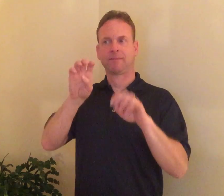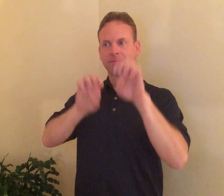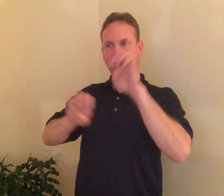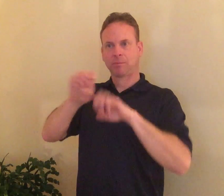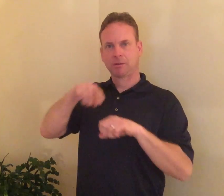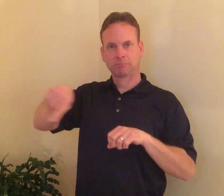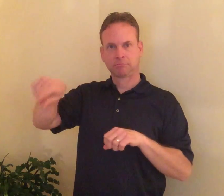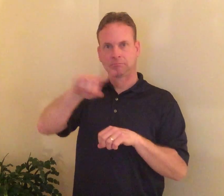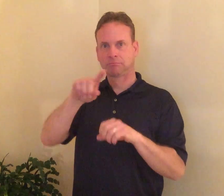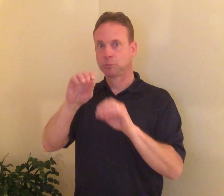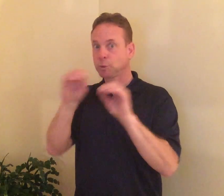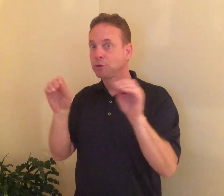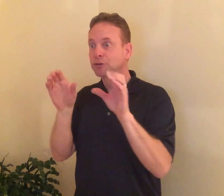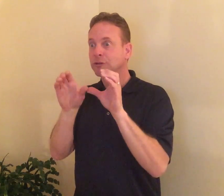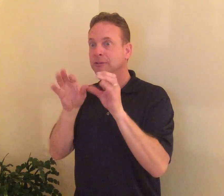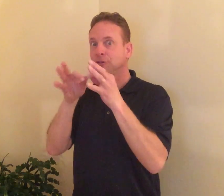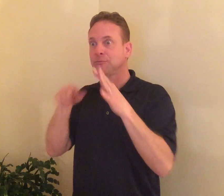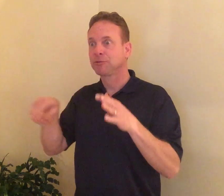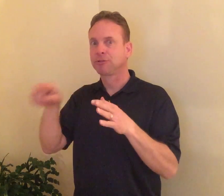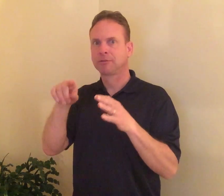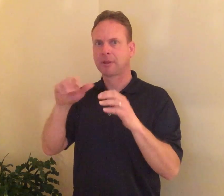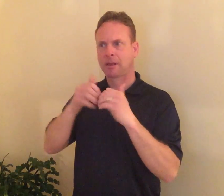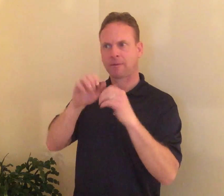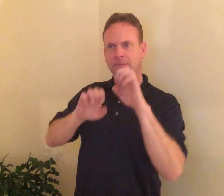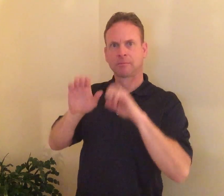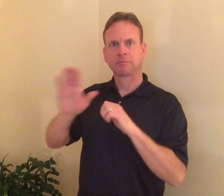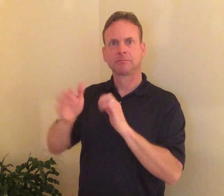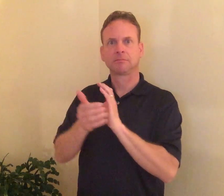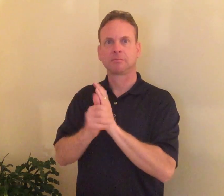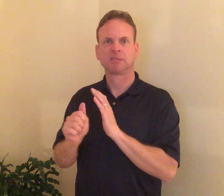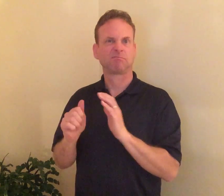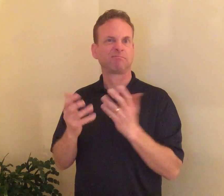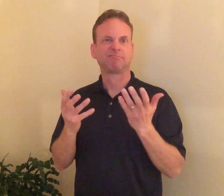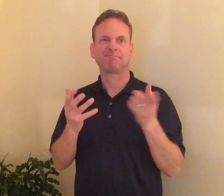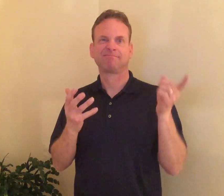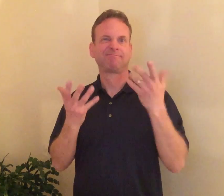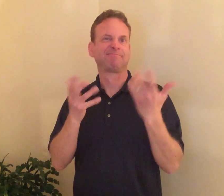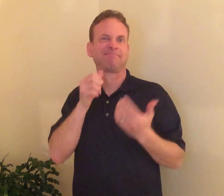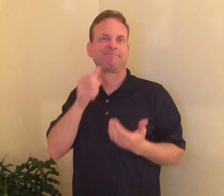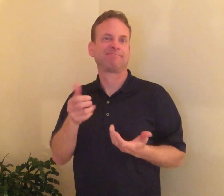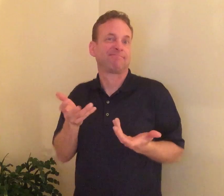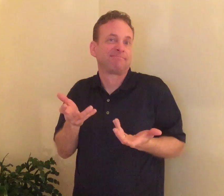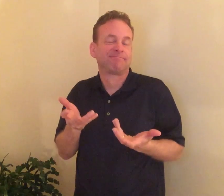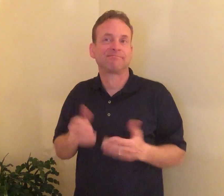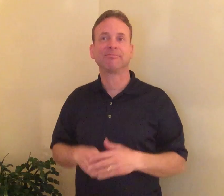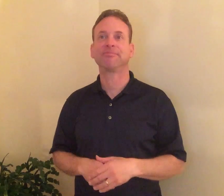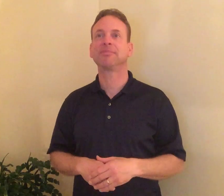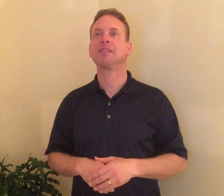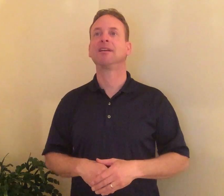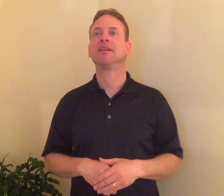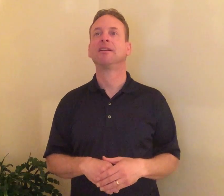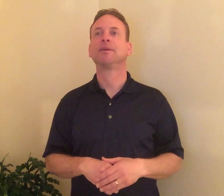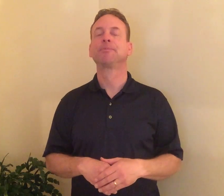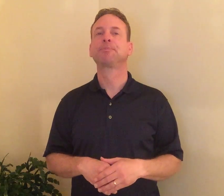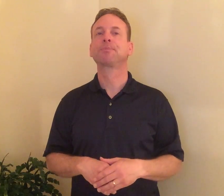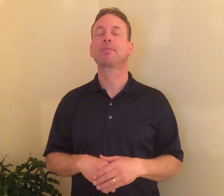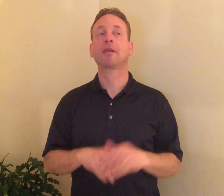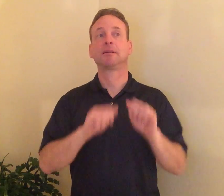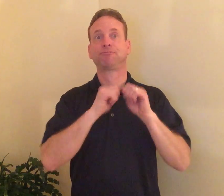to evaluate uncertified interpreters, so they just didn't.